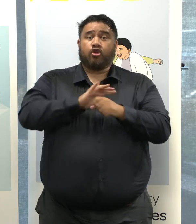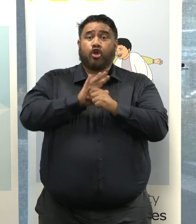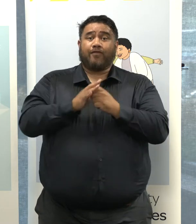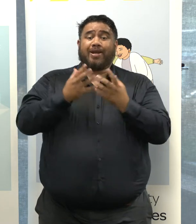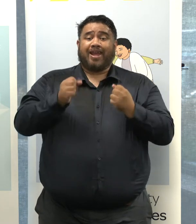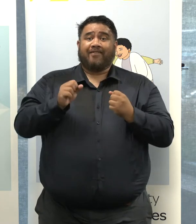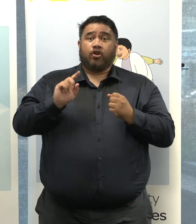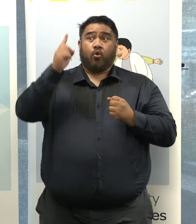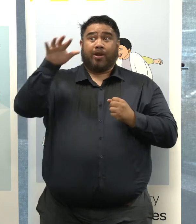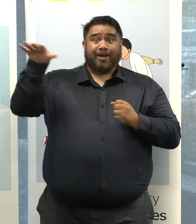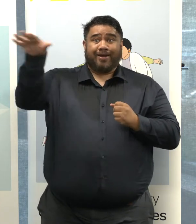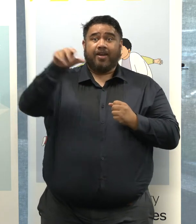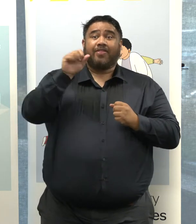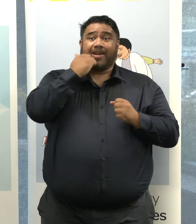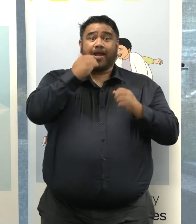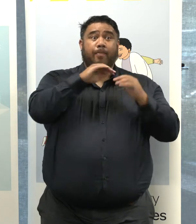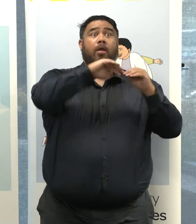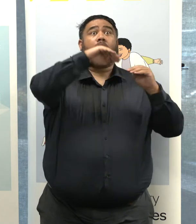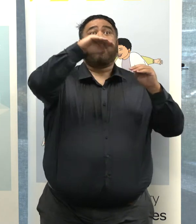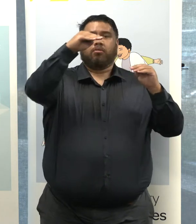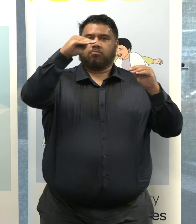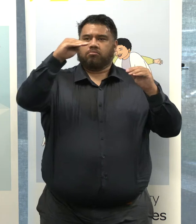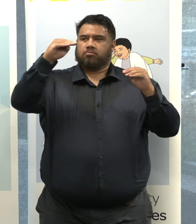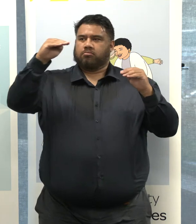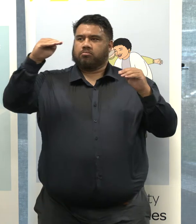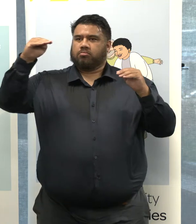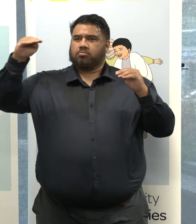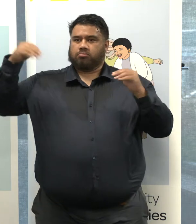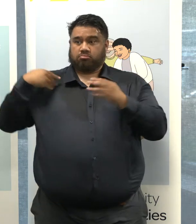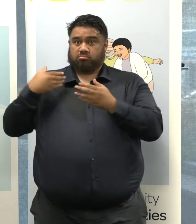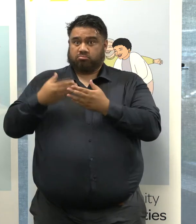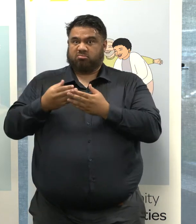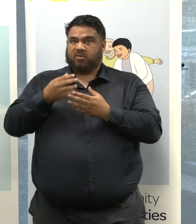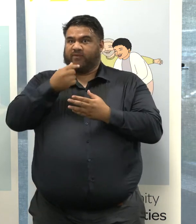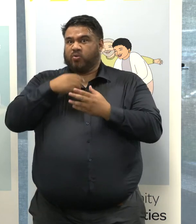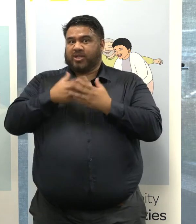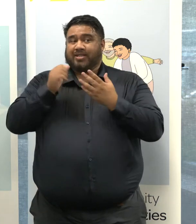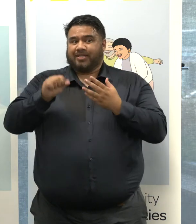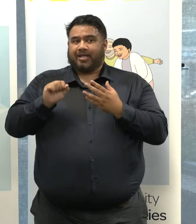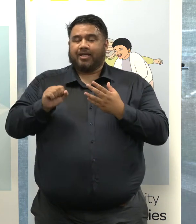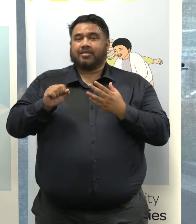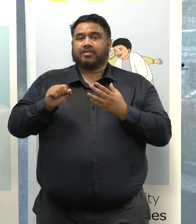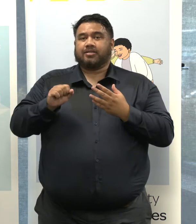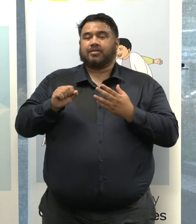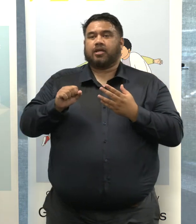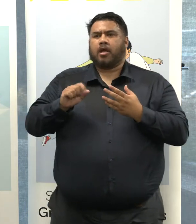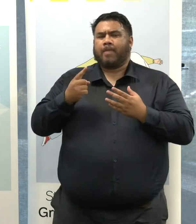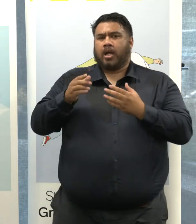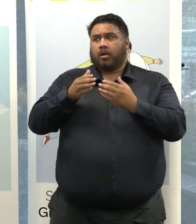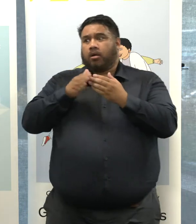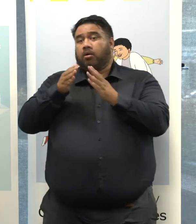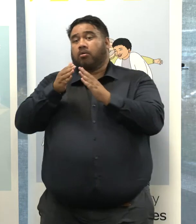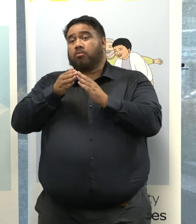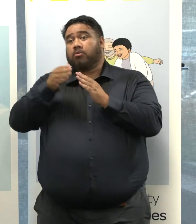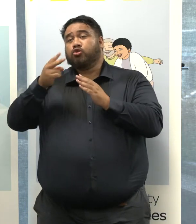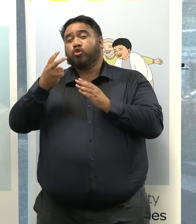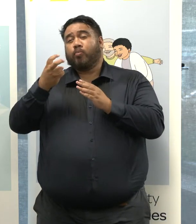from yesterday but I am happy to come back to you on that. Certainly case numbers in Auckland appear to have plateaued over the last few